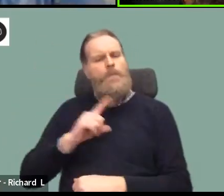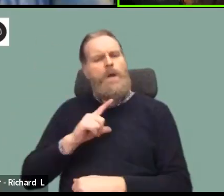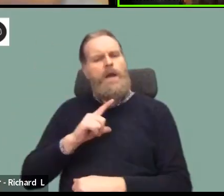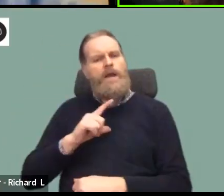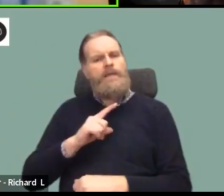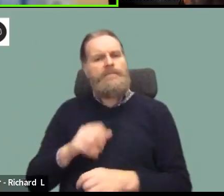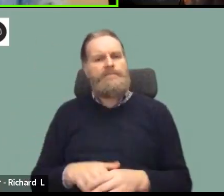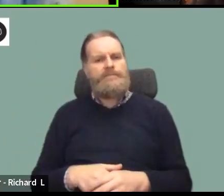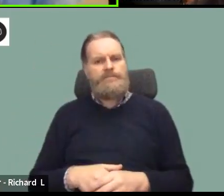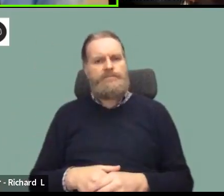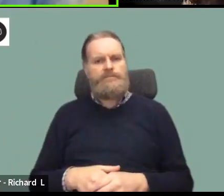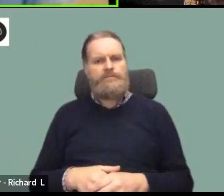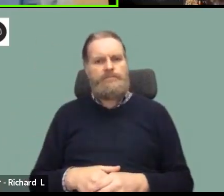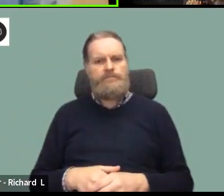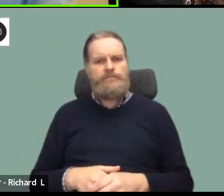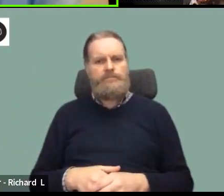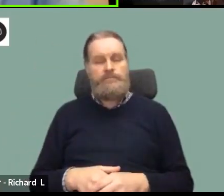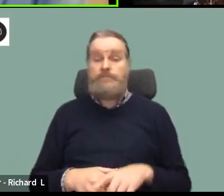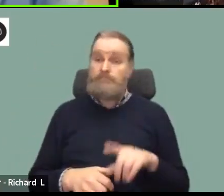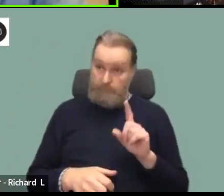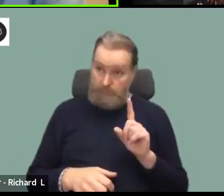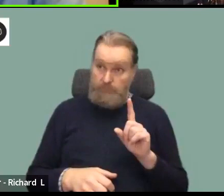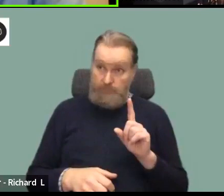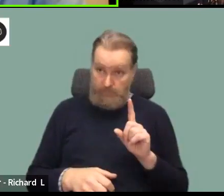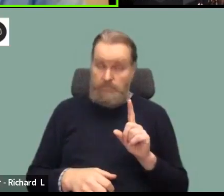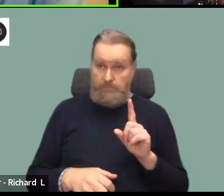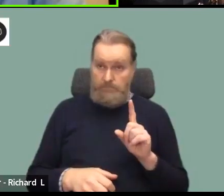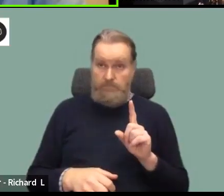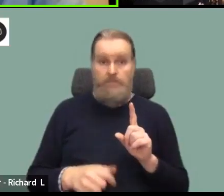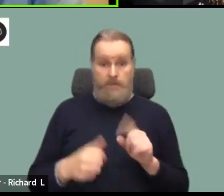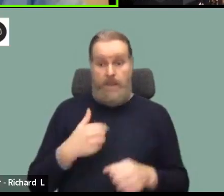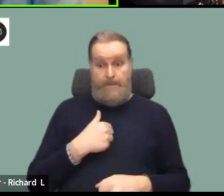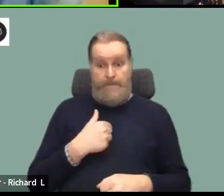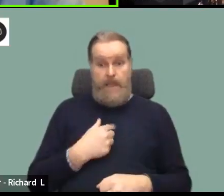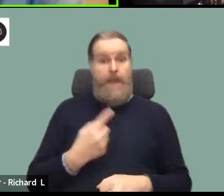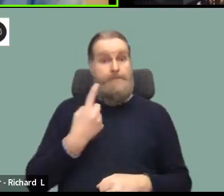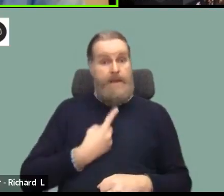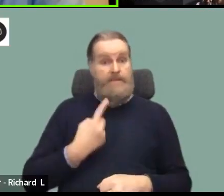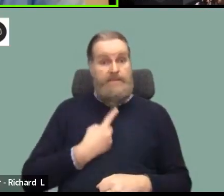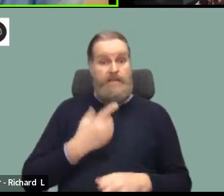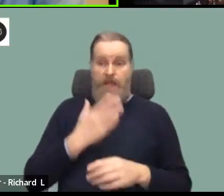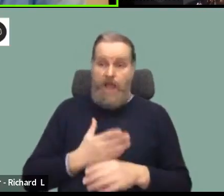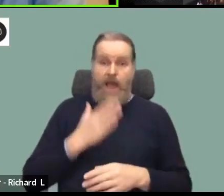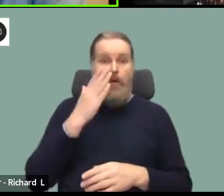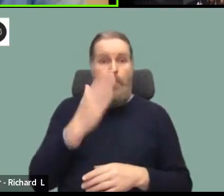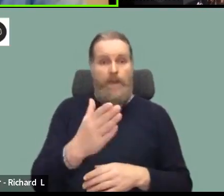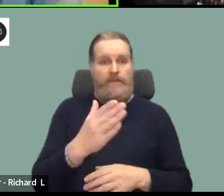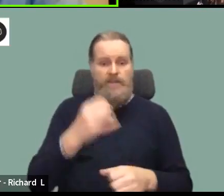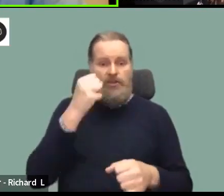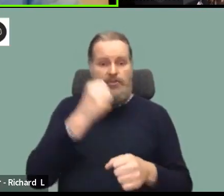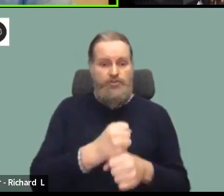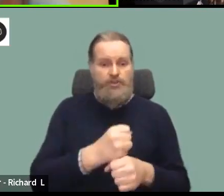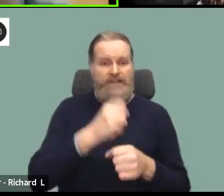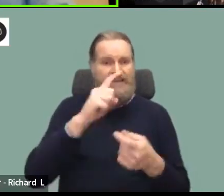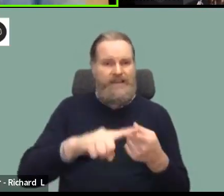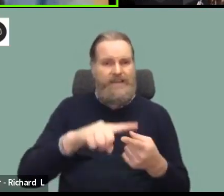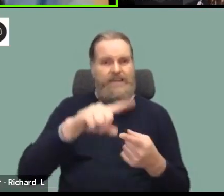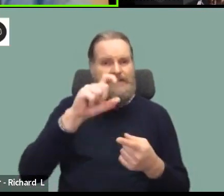result being different. Well, first of all. all, I attended and all, I attended a meeting of the G all, I attended a meeting of the